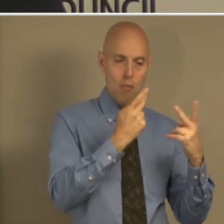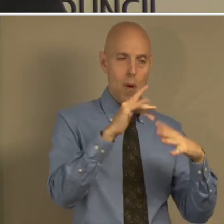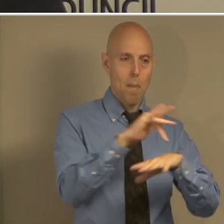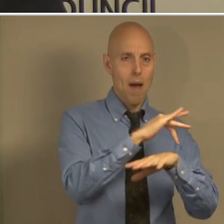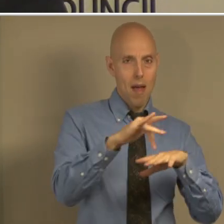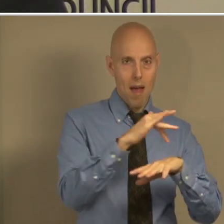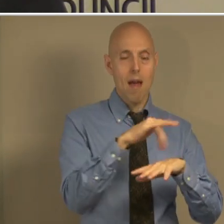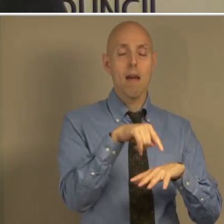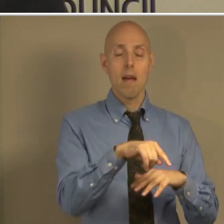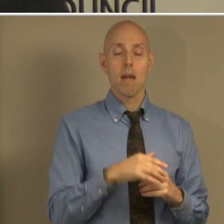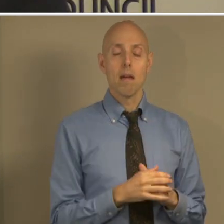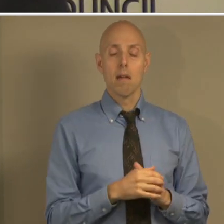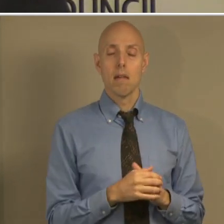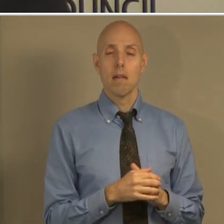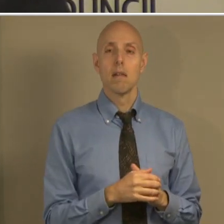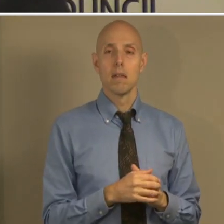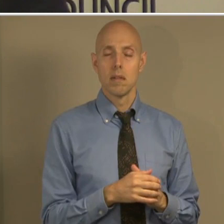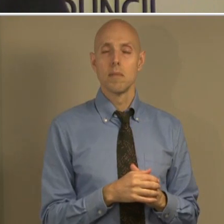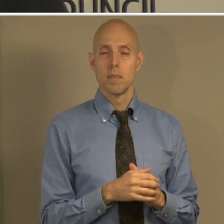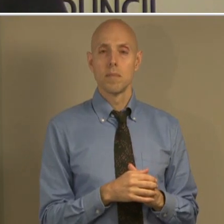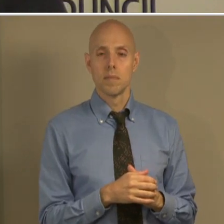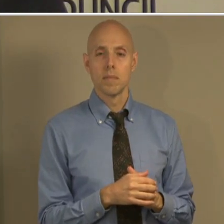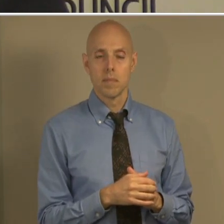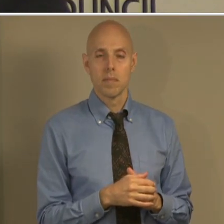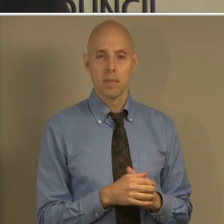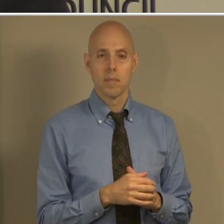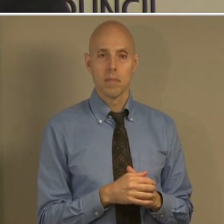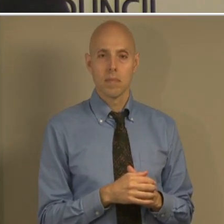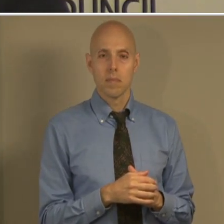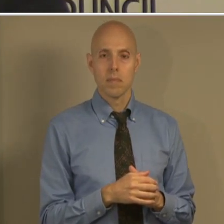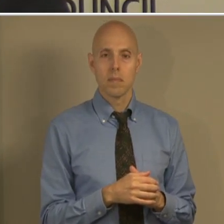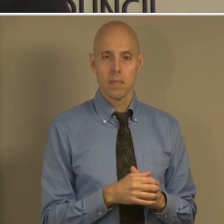undertaking an analysis as to how we can better support their artistic ambitions